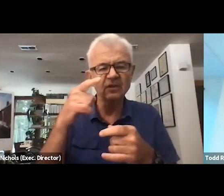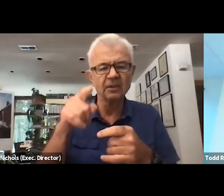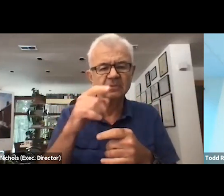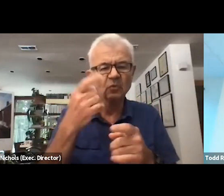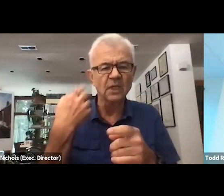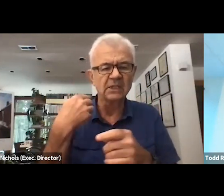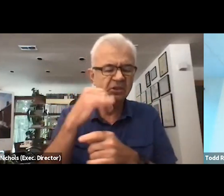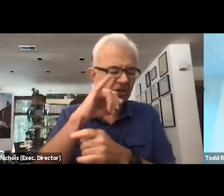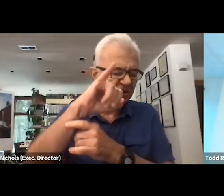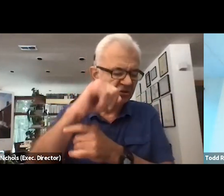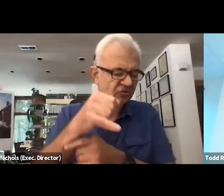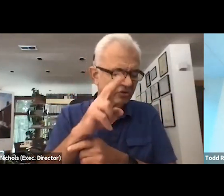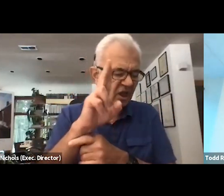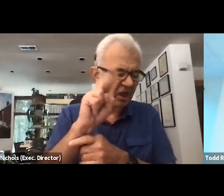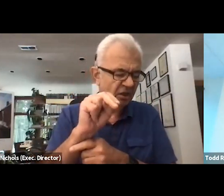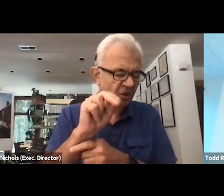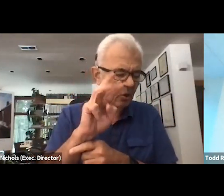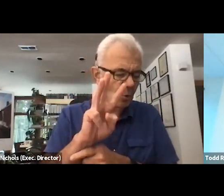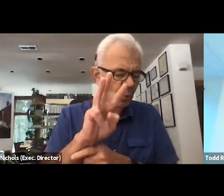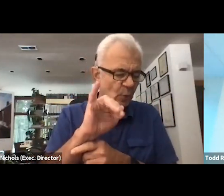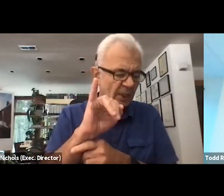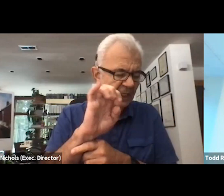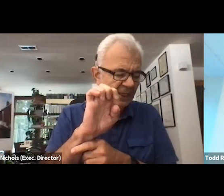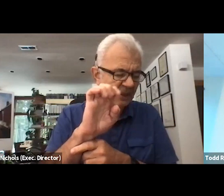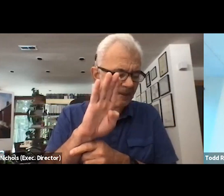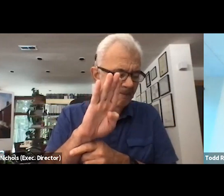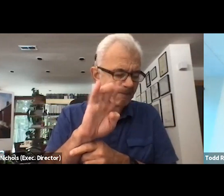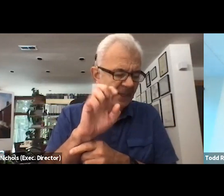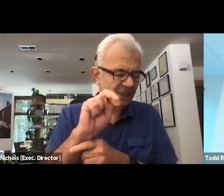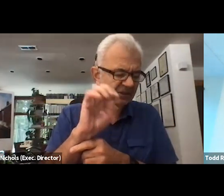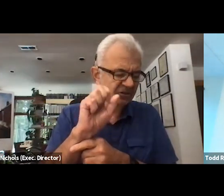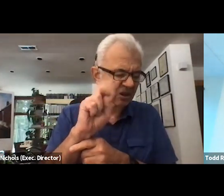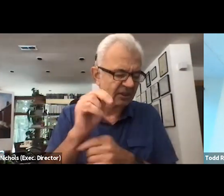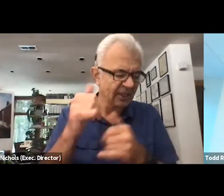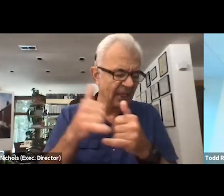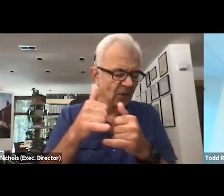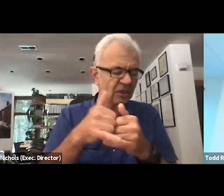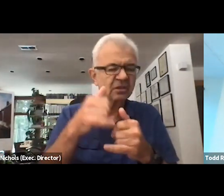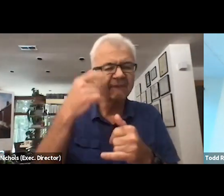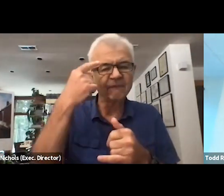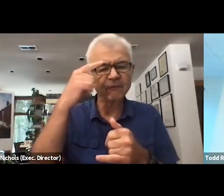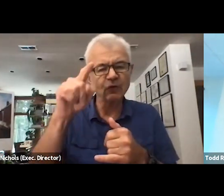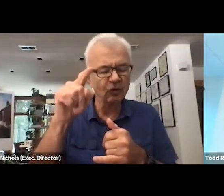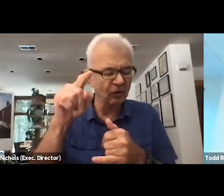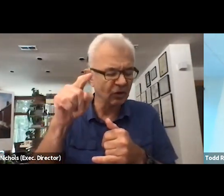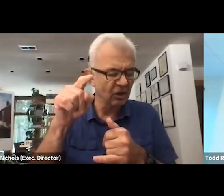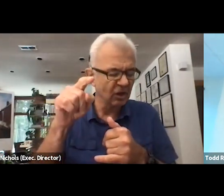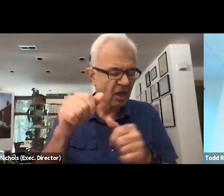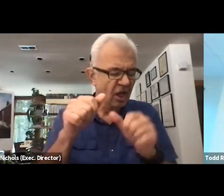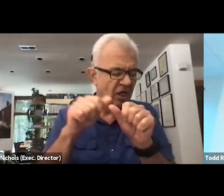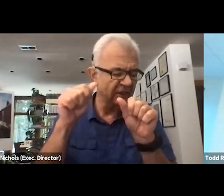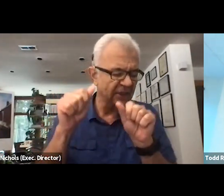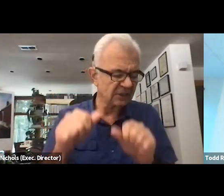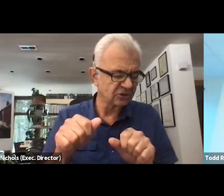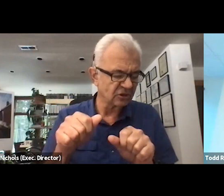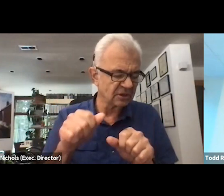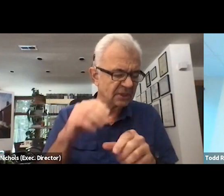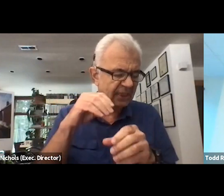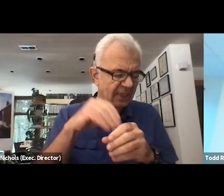One of the most recent was the [[Interpreter & Captioner missed exact name of award ]] Award